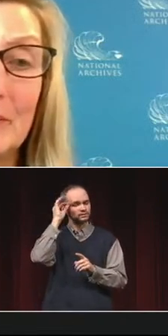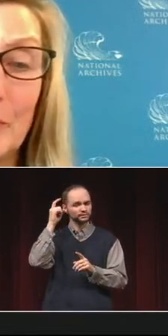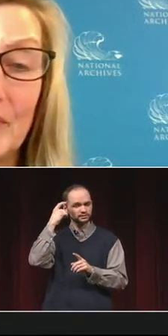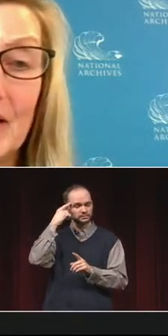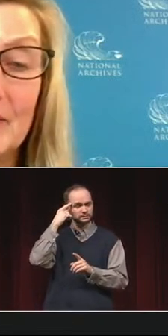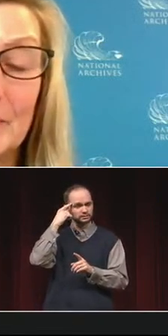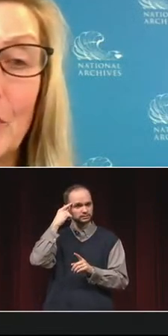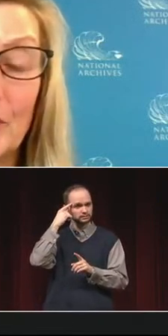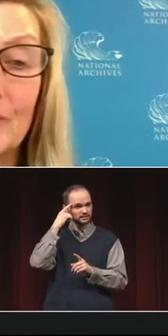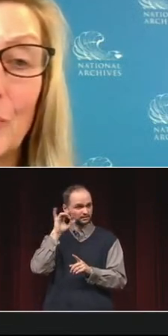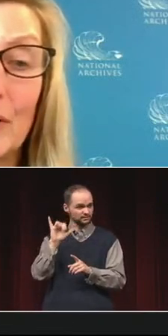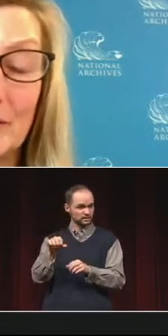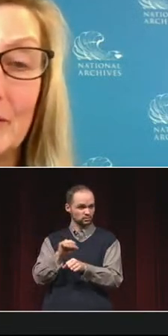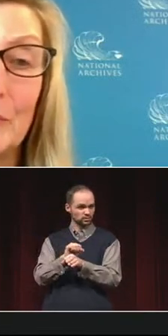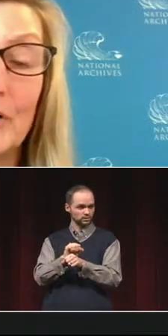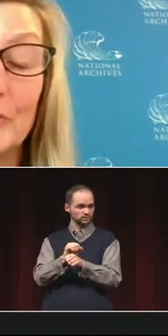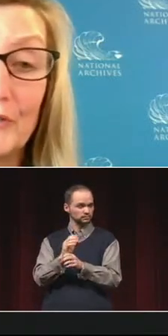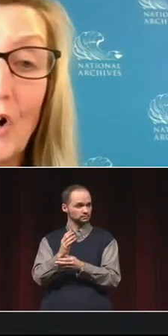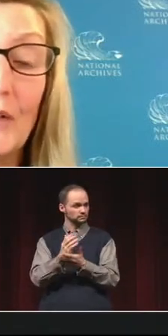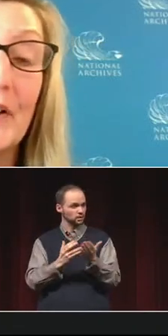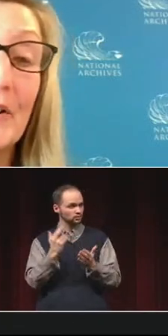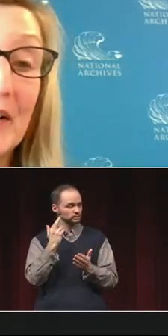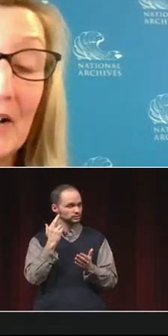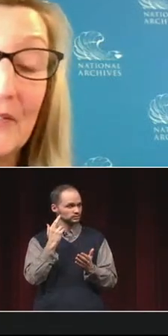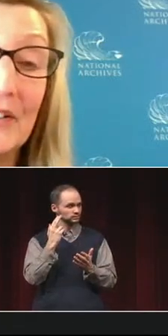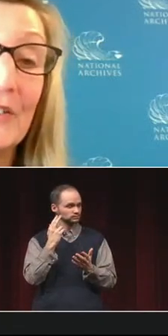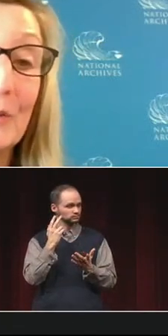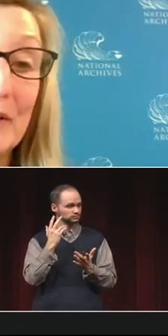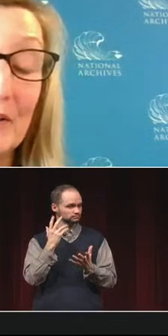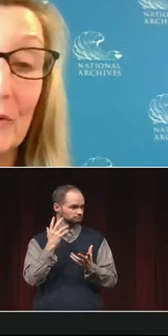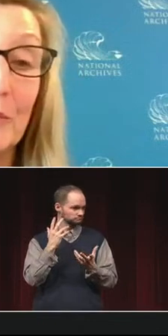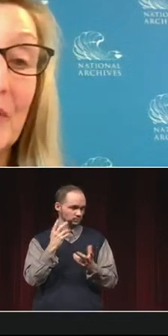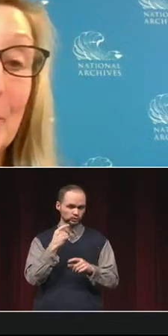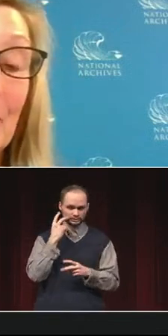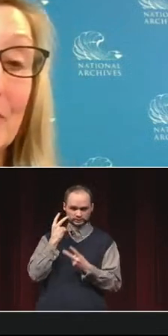was that part of what you saw there and how things could be different? Was that part of your